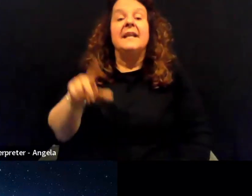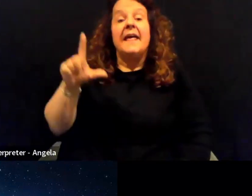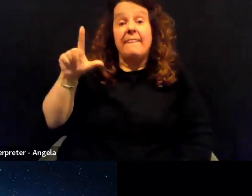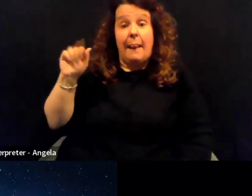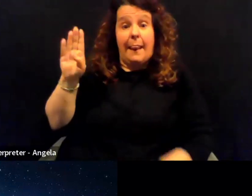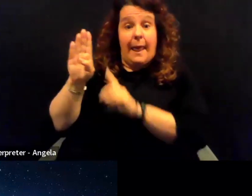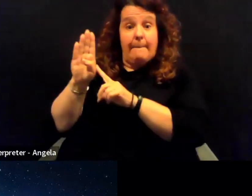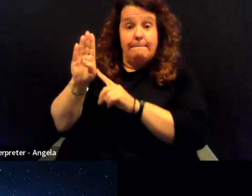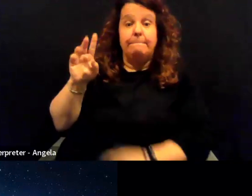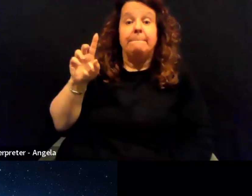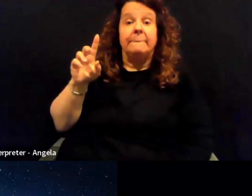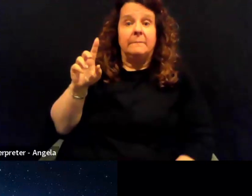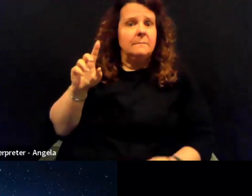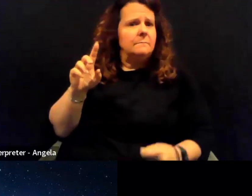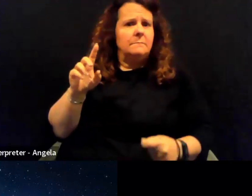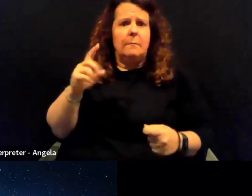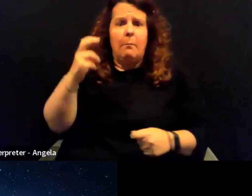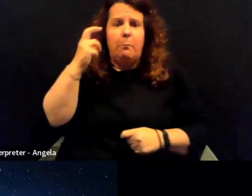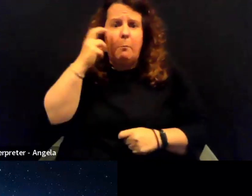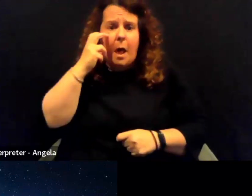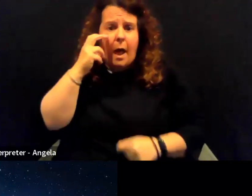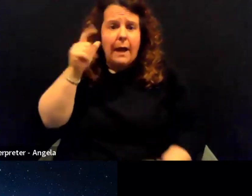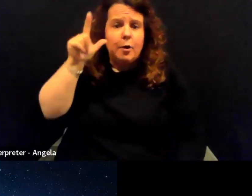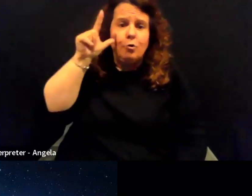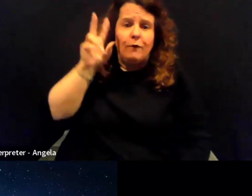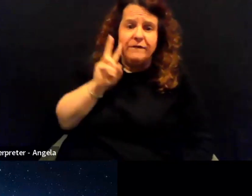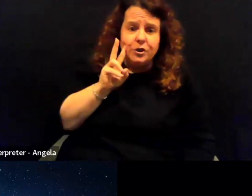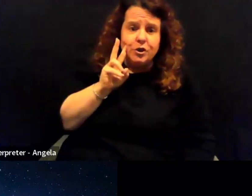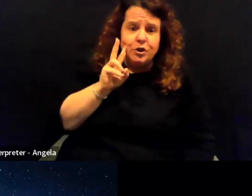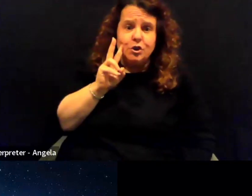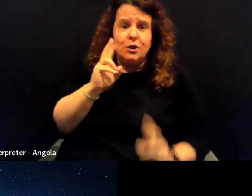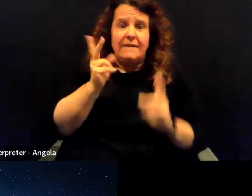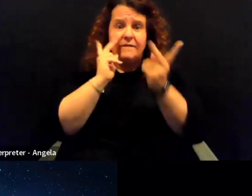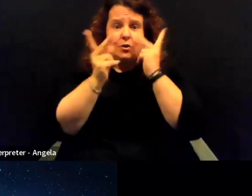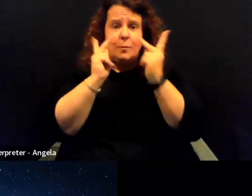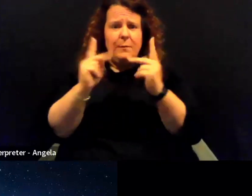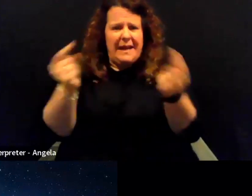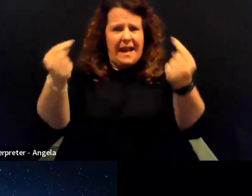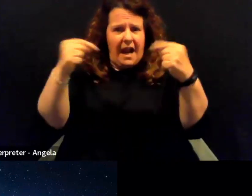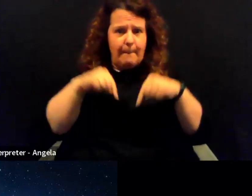low vision and sighted people can come together to make spatial information more accessible.